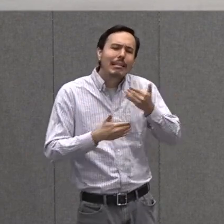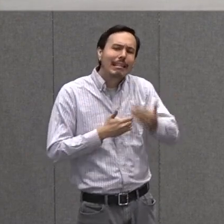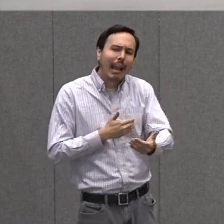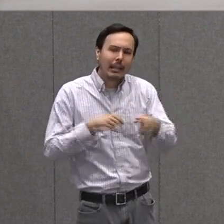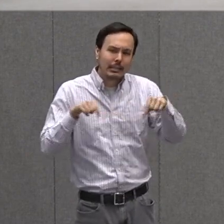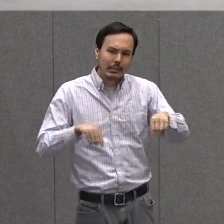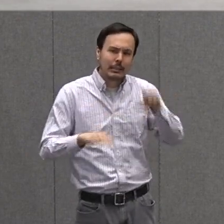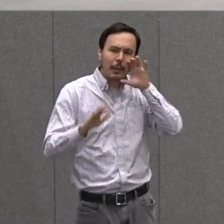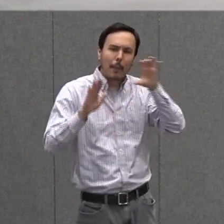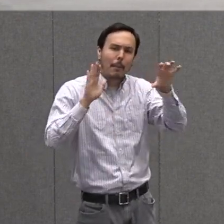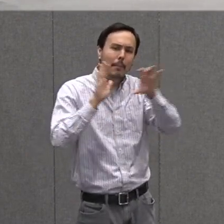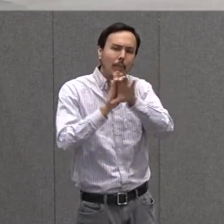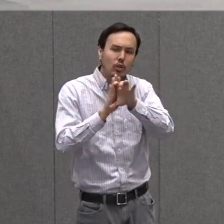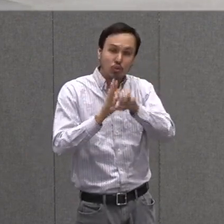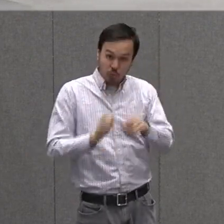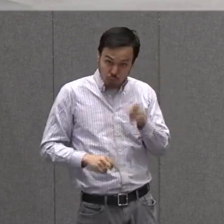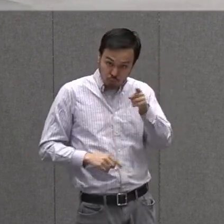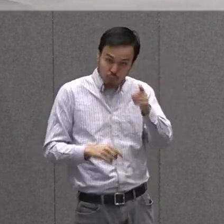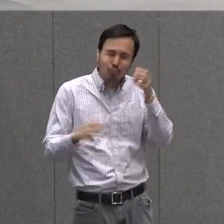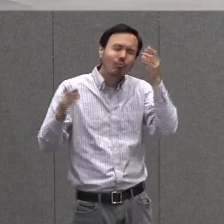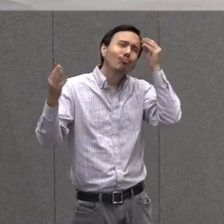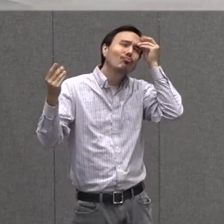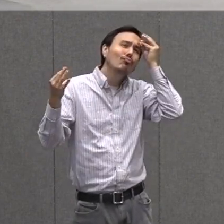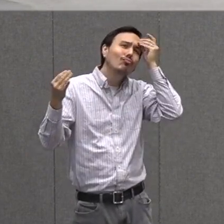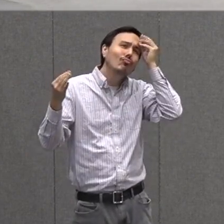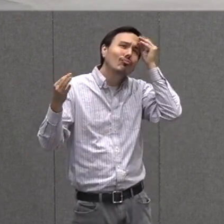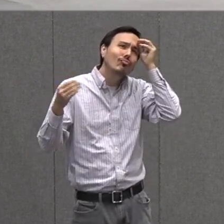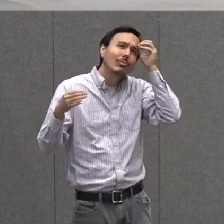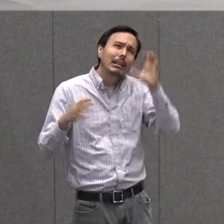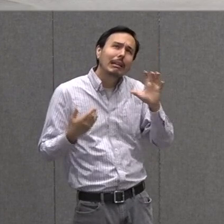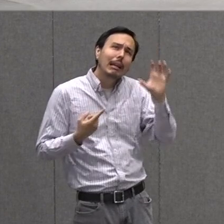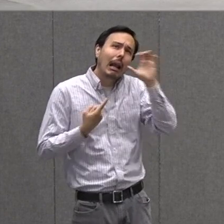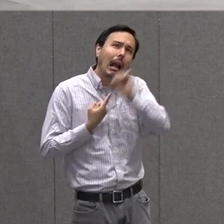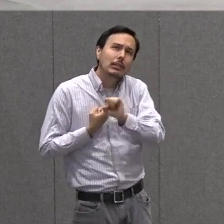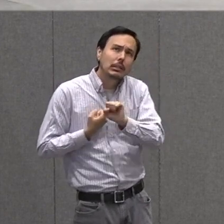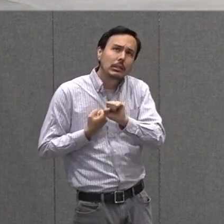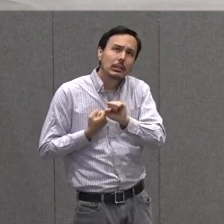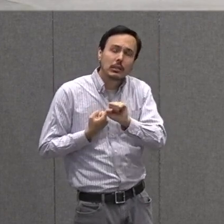As you think about this prediction, you can use this sentence frame